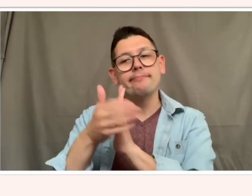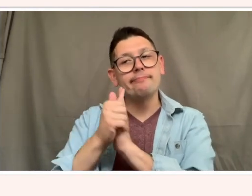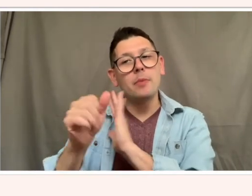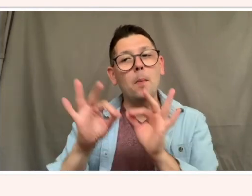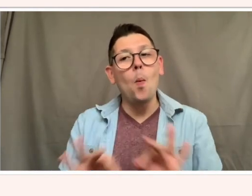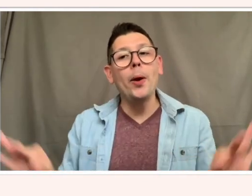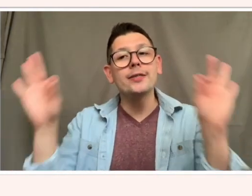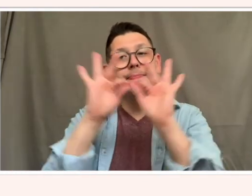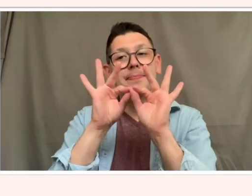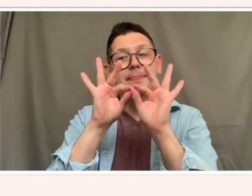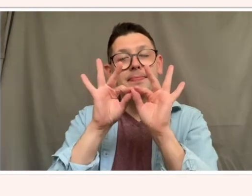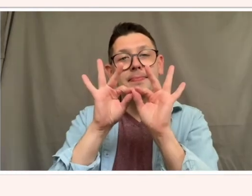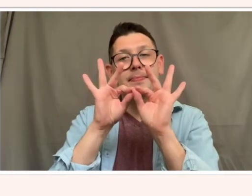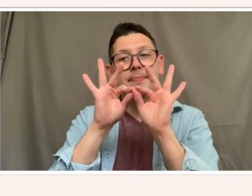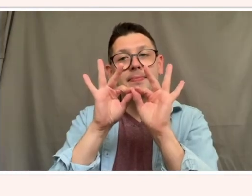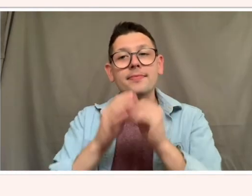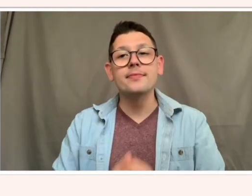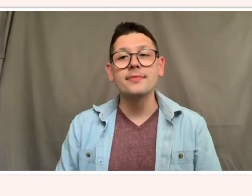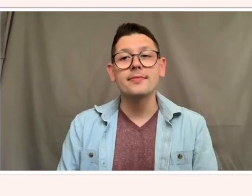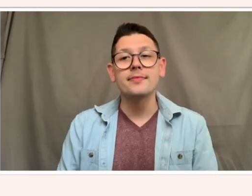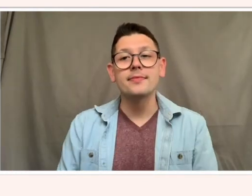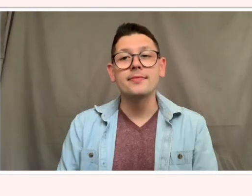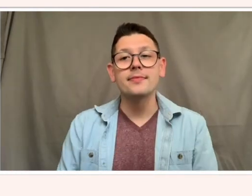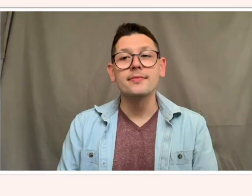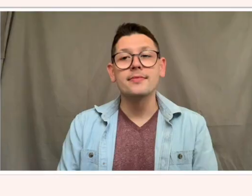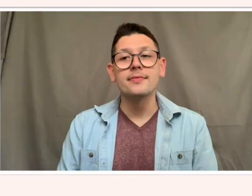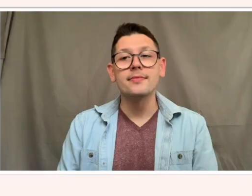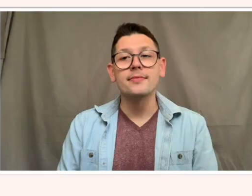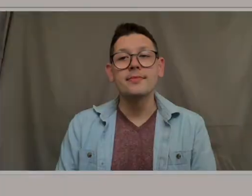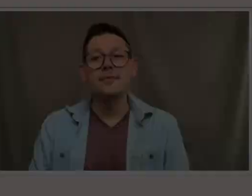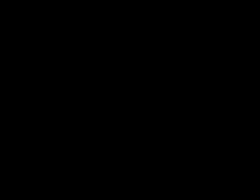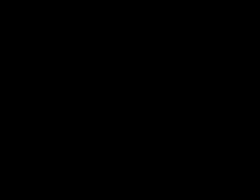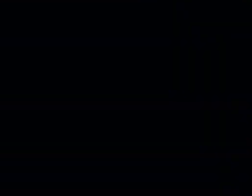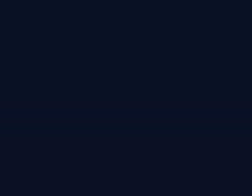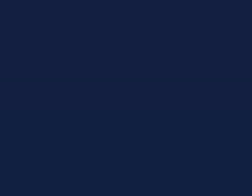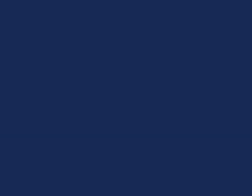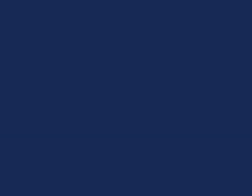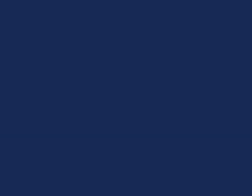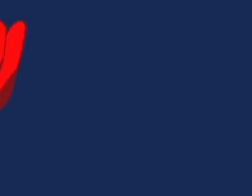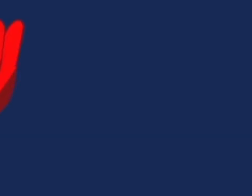of students in their language development, because early literacy is known to be so important.